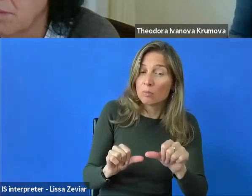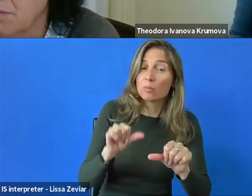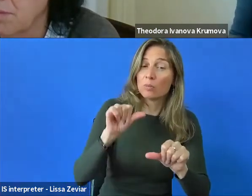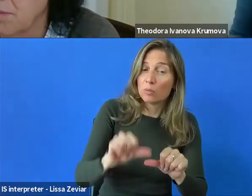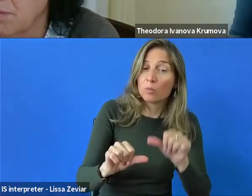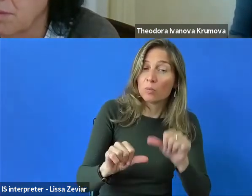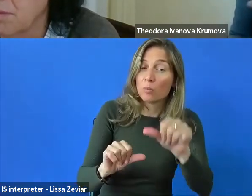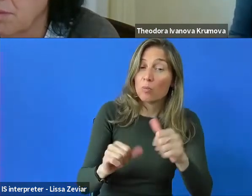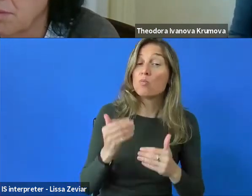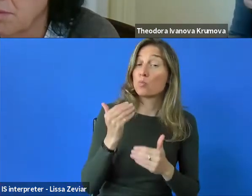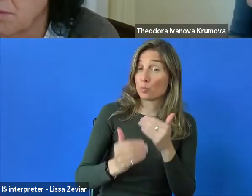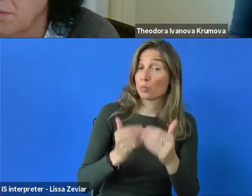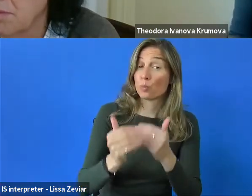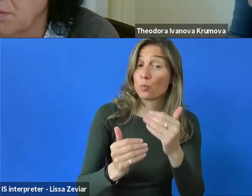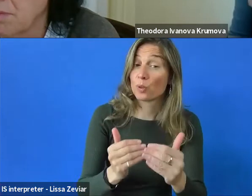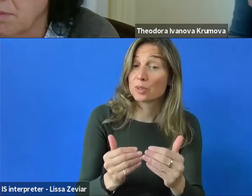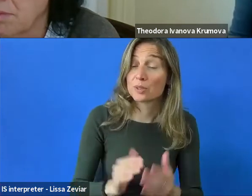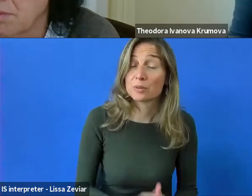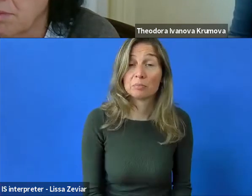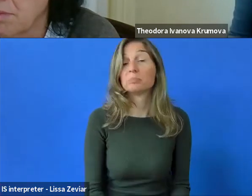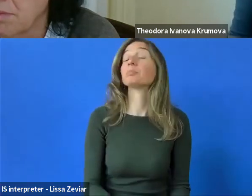The state party has to present a report to the committee